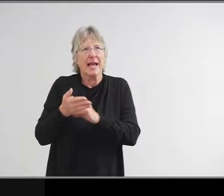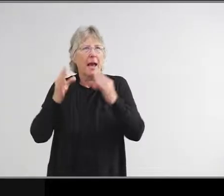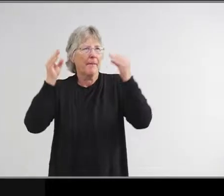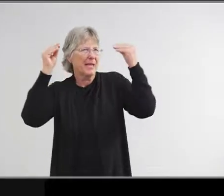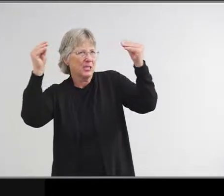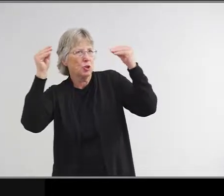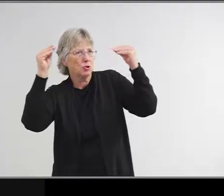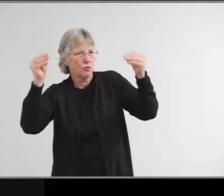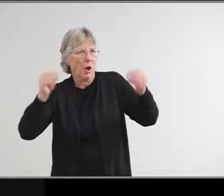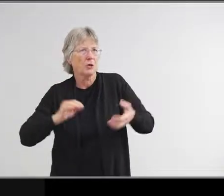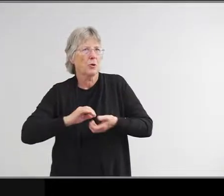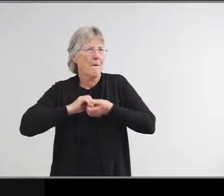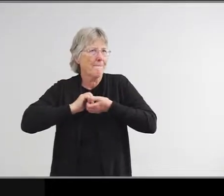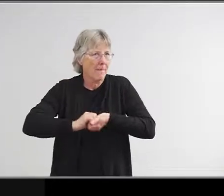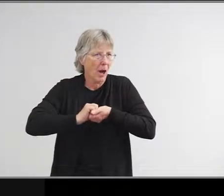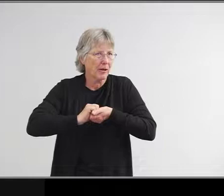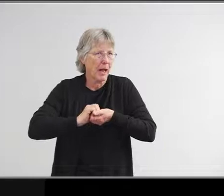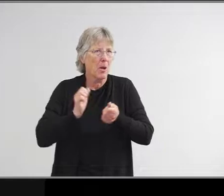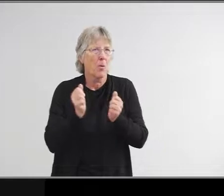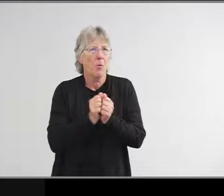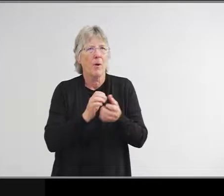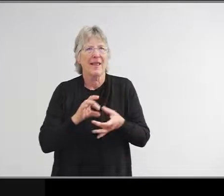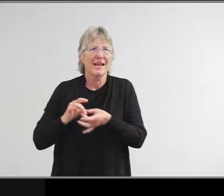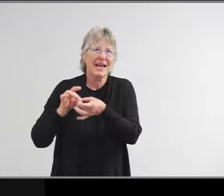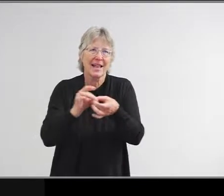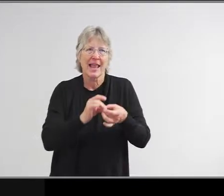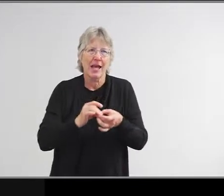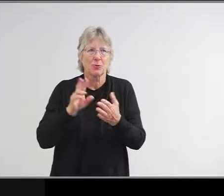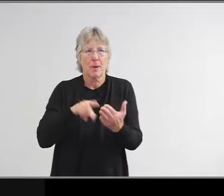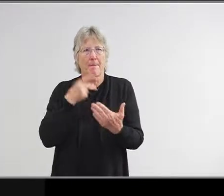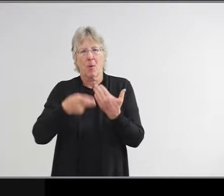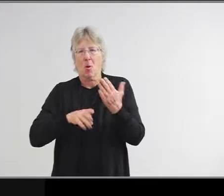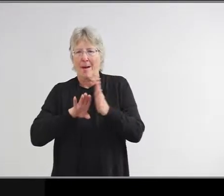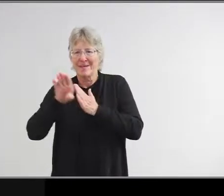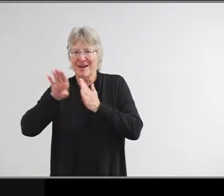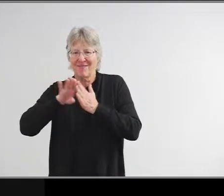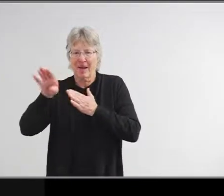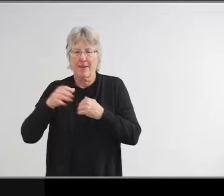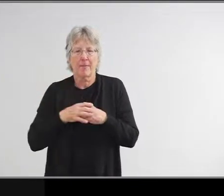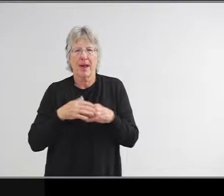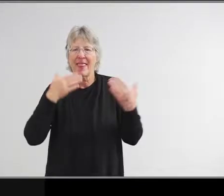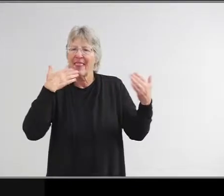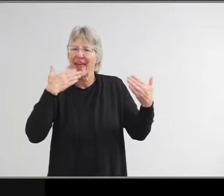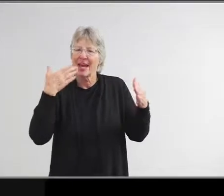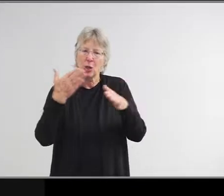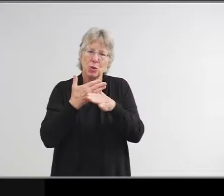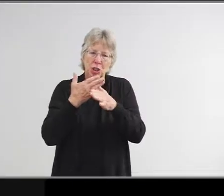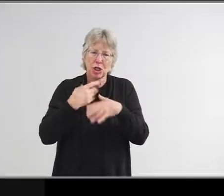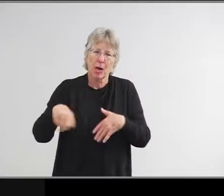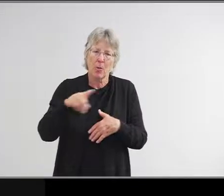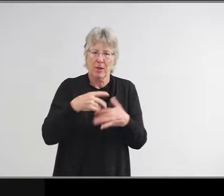and programs development. We are thankful to share with you tonight samples of what LBSUD,